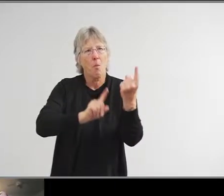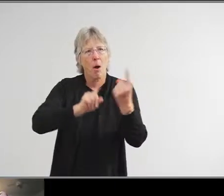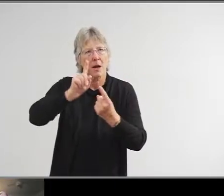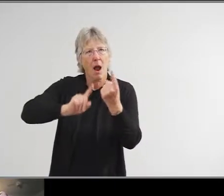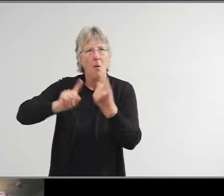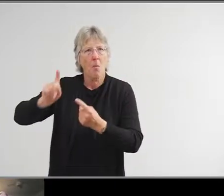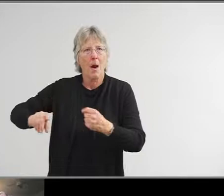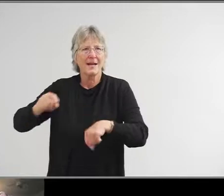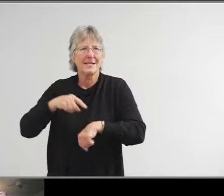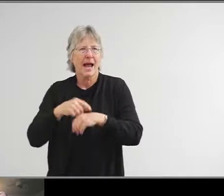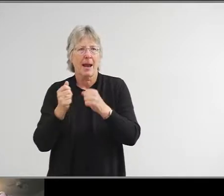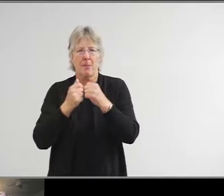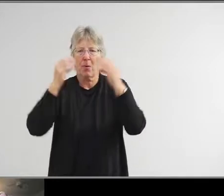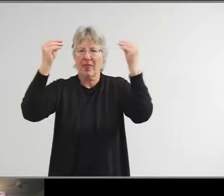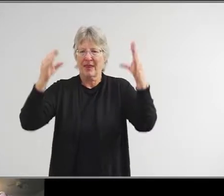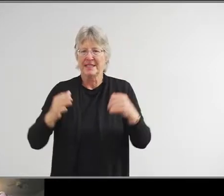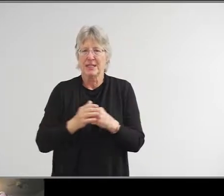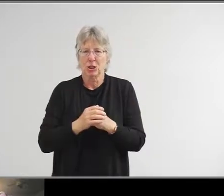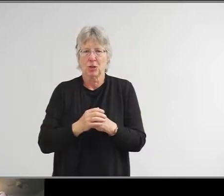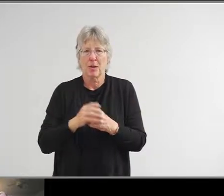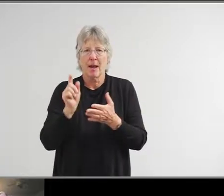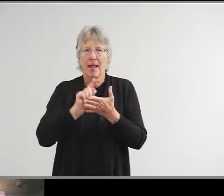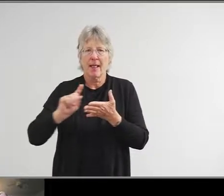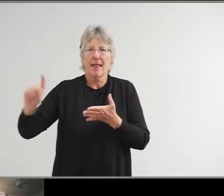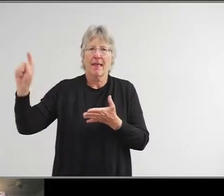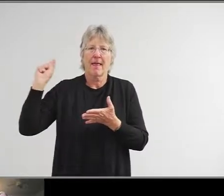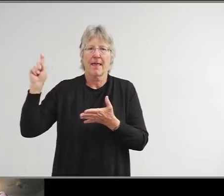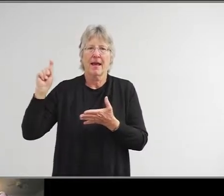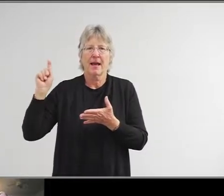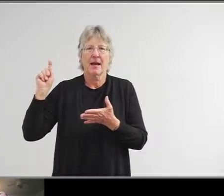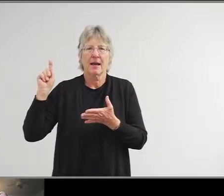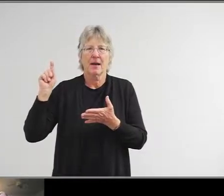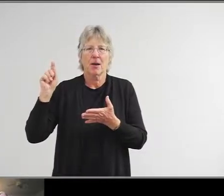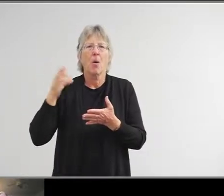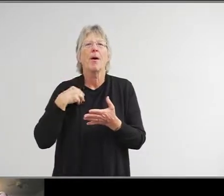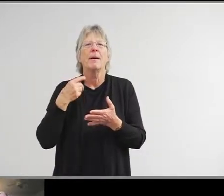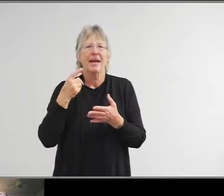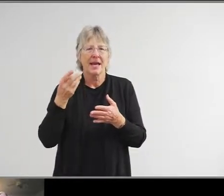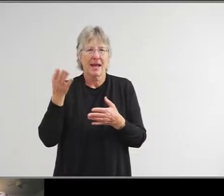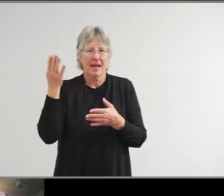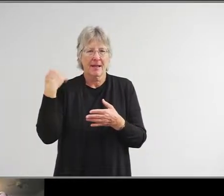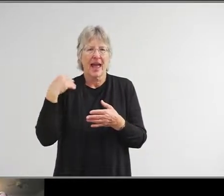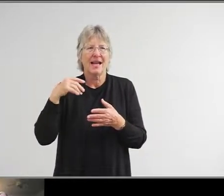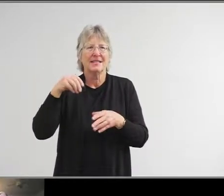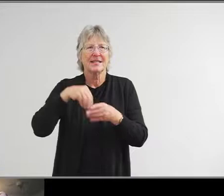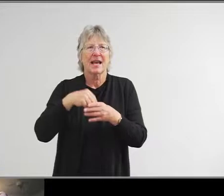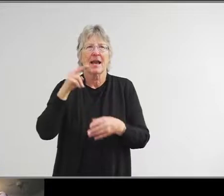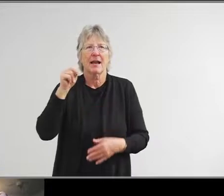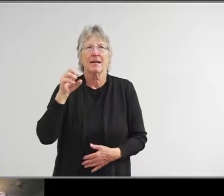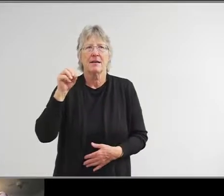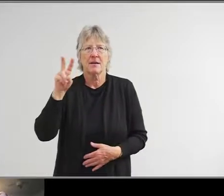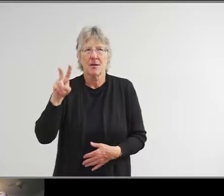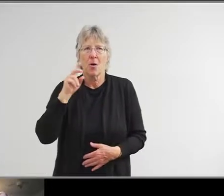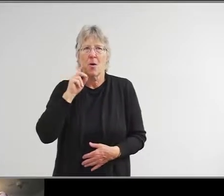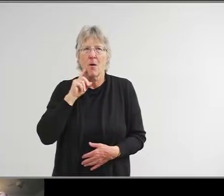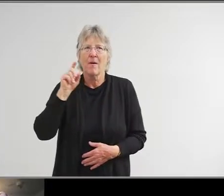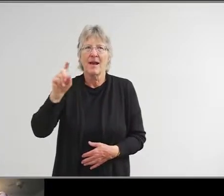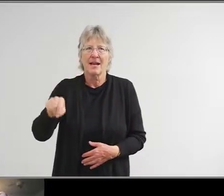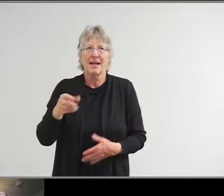Lastly, in the month of November we had a very sick us from necessity drive, collecting blankets, clothes,